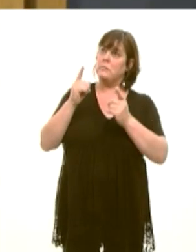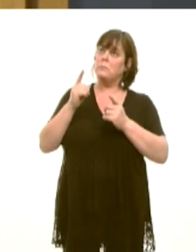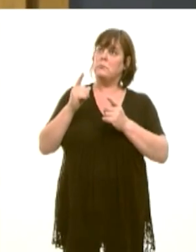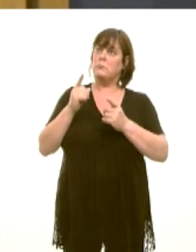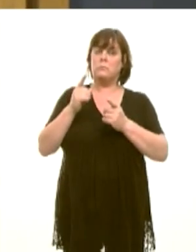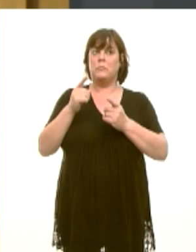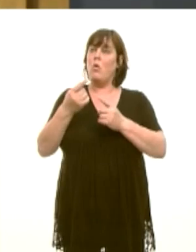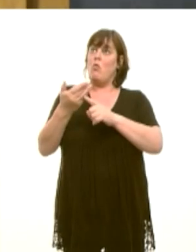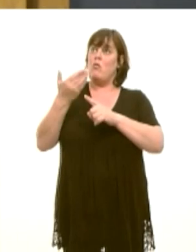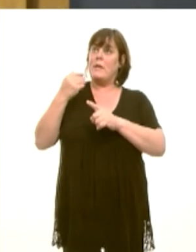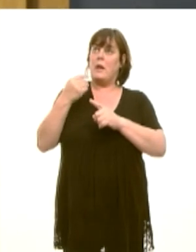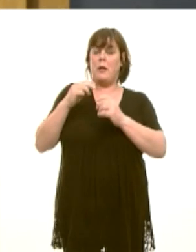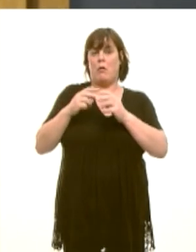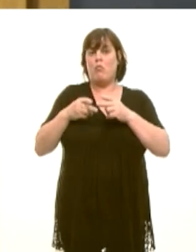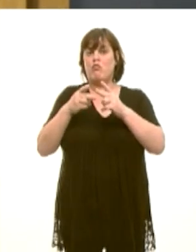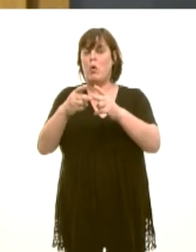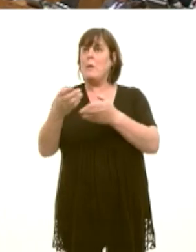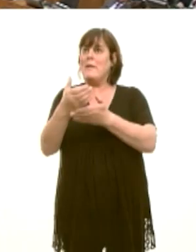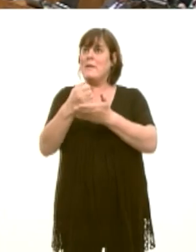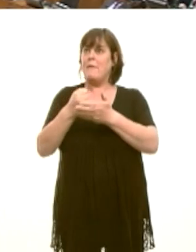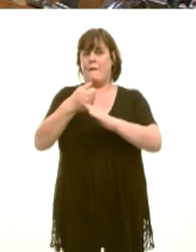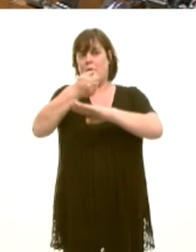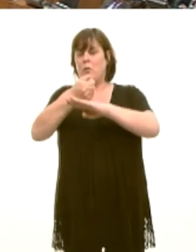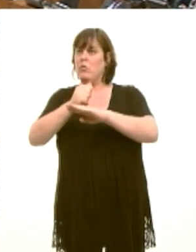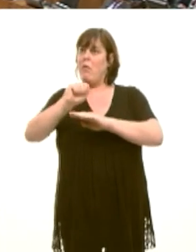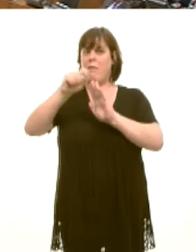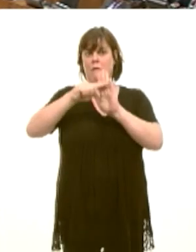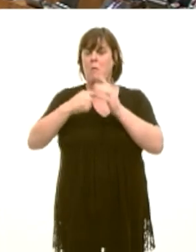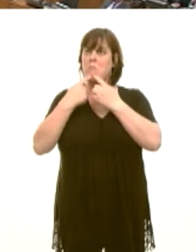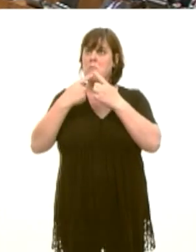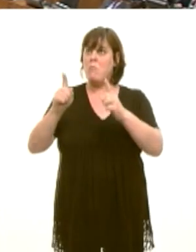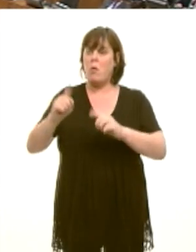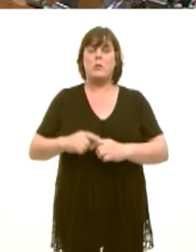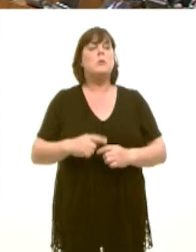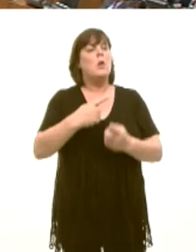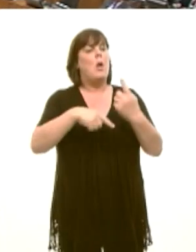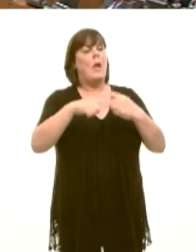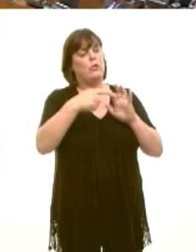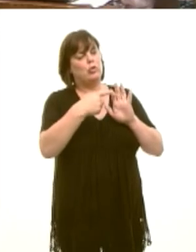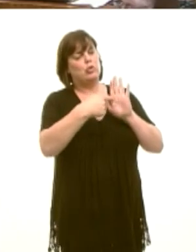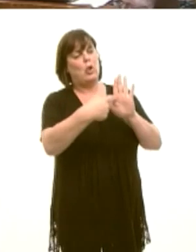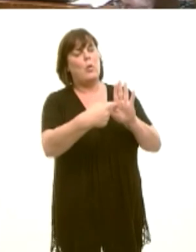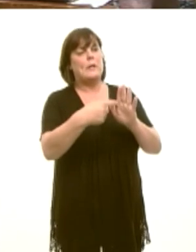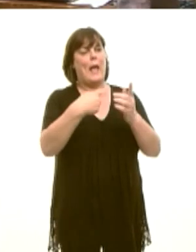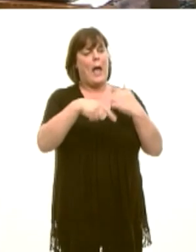by the Road Safety Foundation? OAQ(4)2450(FM) Carwyn Jones: Yes. Our road safety framework for Wales sets out the measures weíre taking to improve road safety and reduce the number